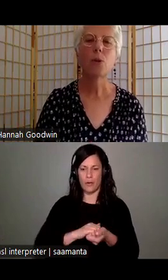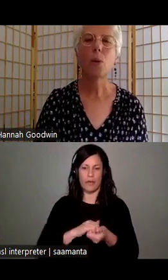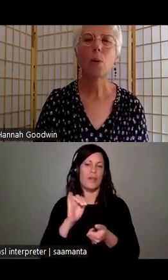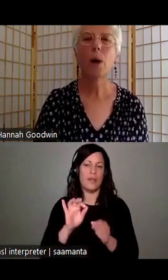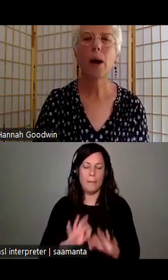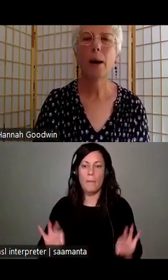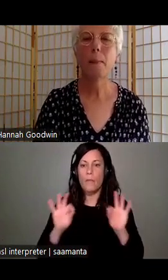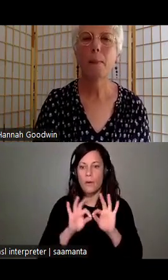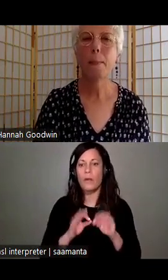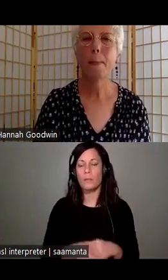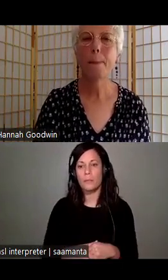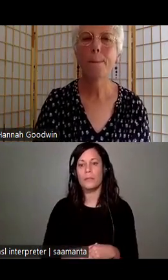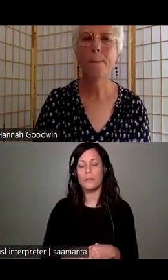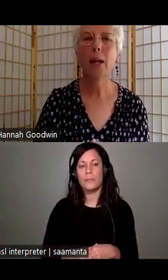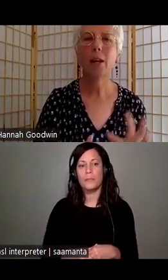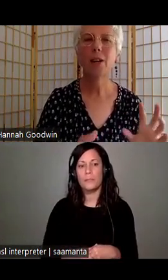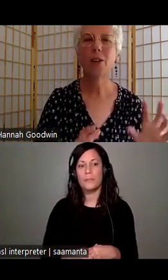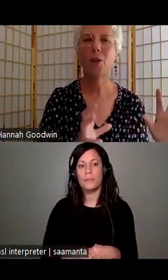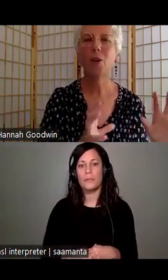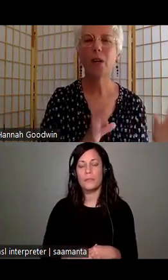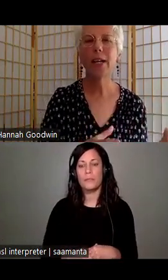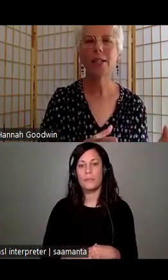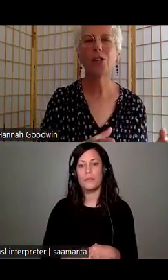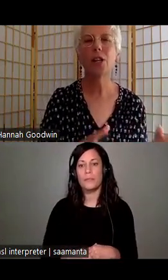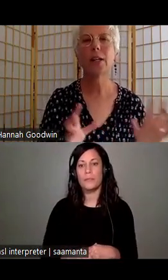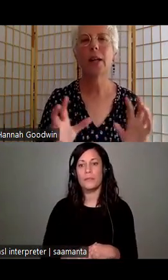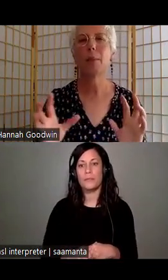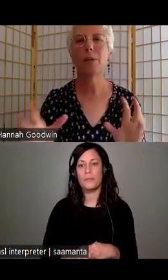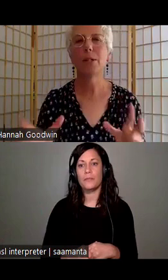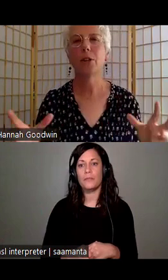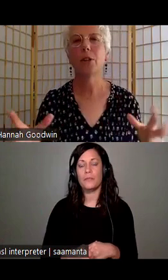So that organization and presenter collaboration,